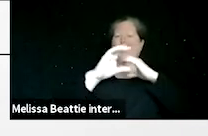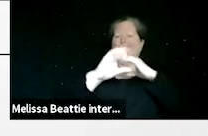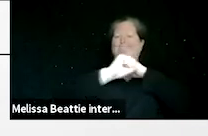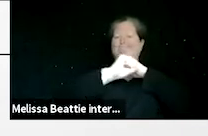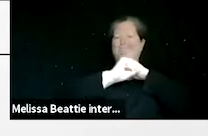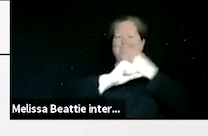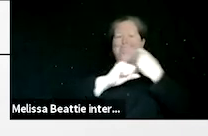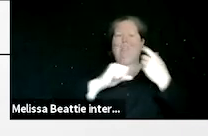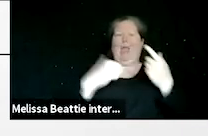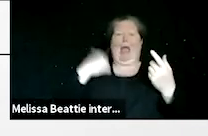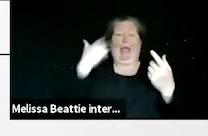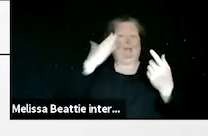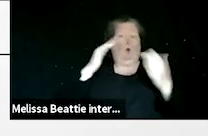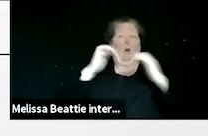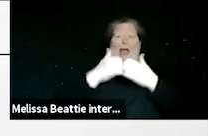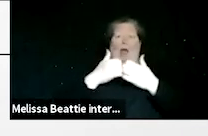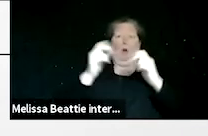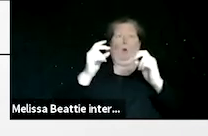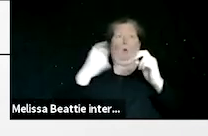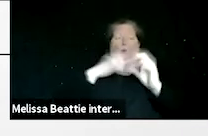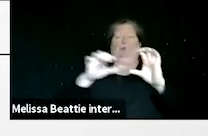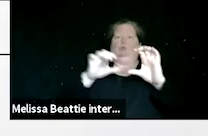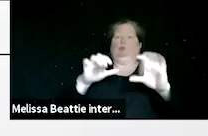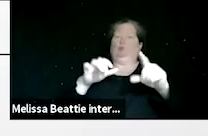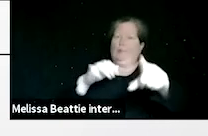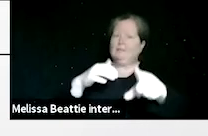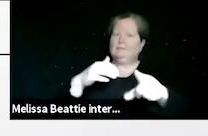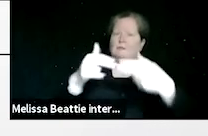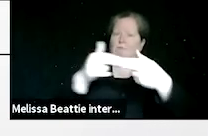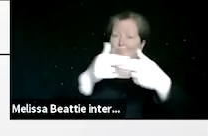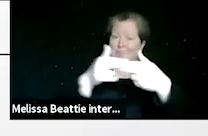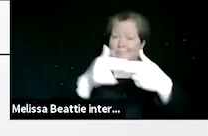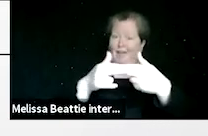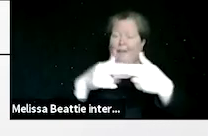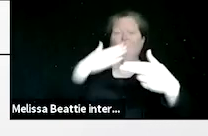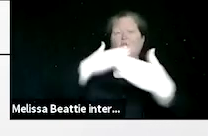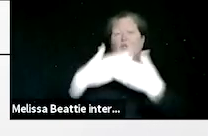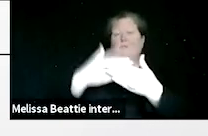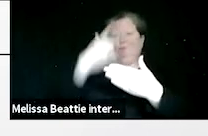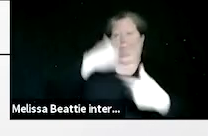Ben Woelk: So this was a very good news slide to me and good news metrics in general that yes,